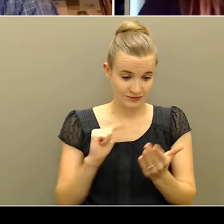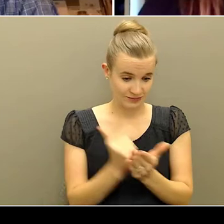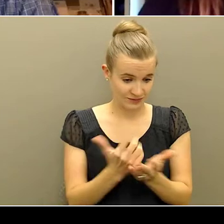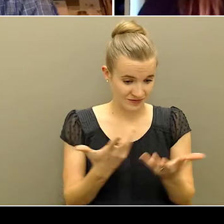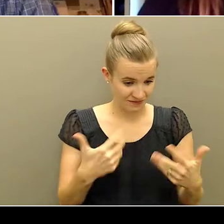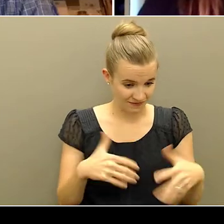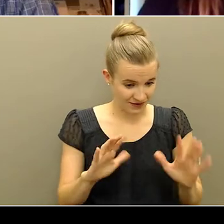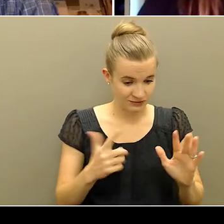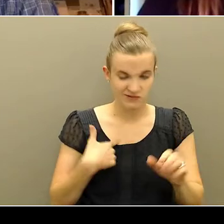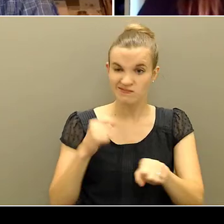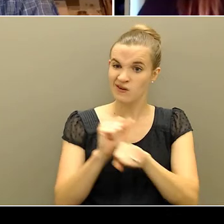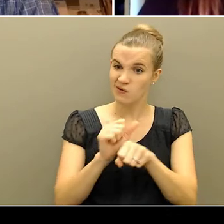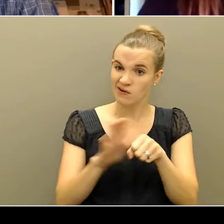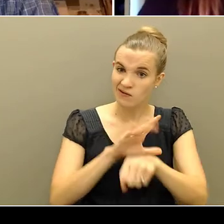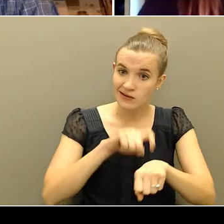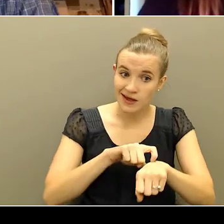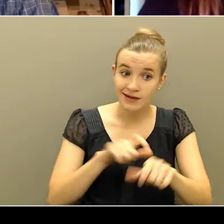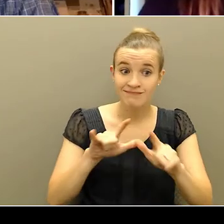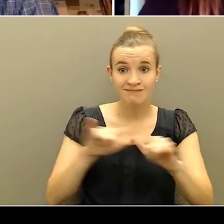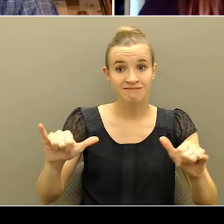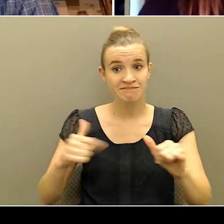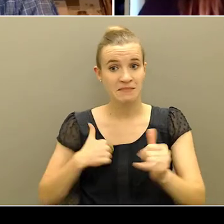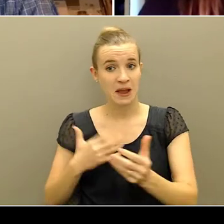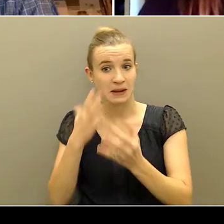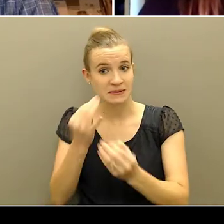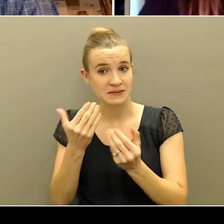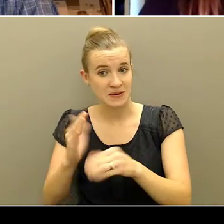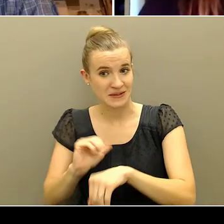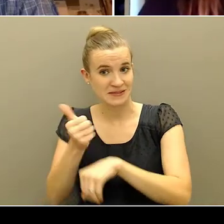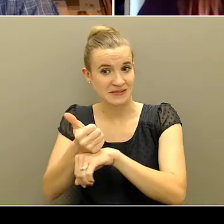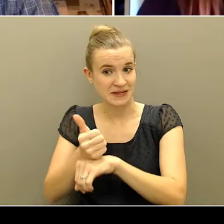pretty much just wanted to create a roadmap that I could follow and others